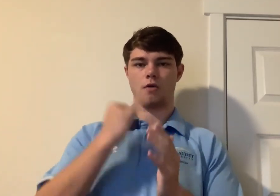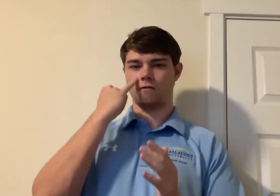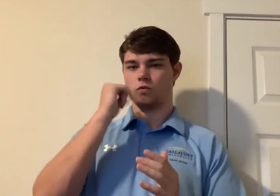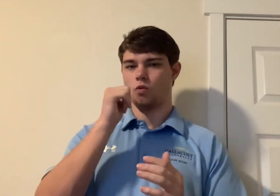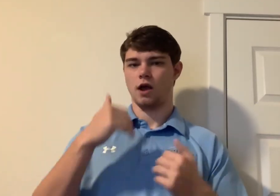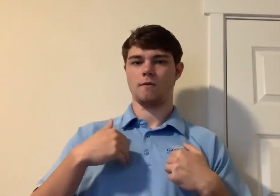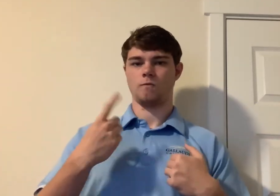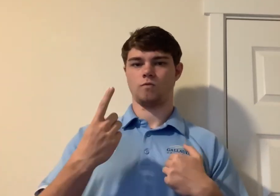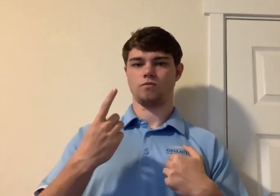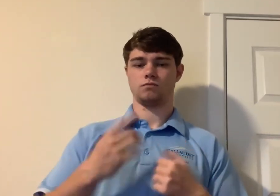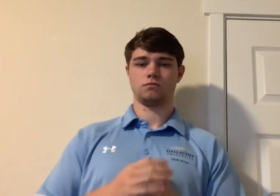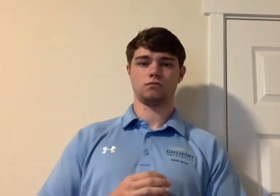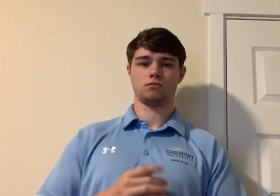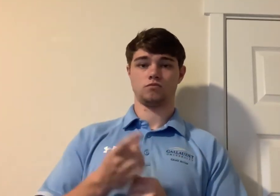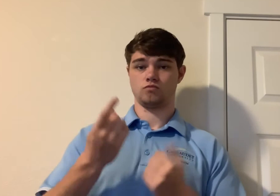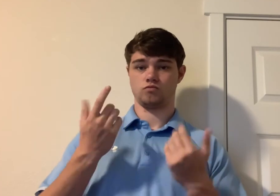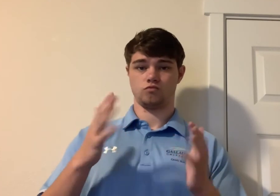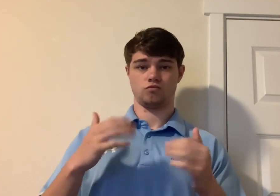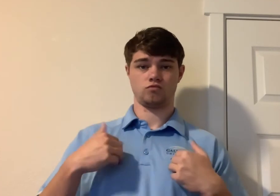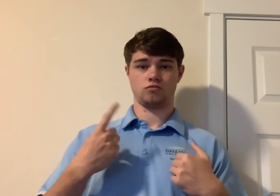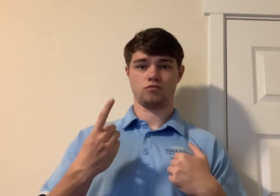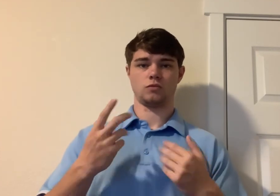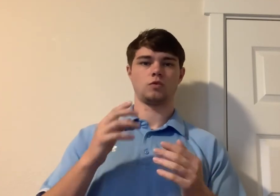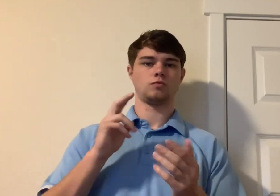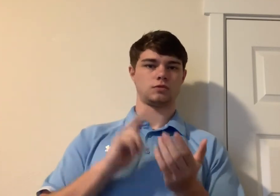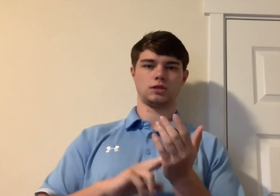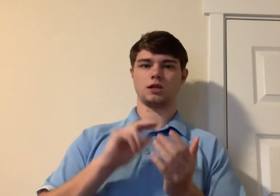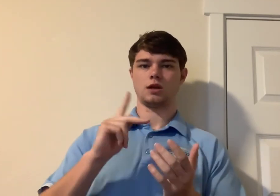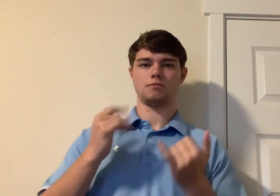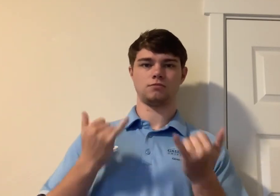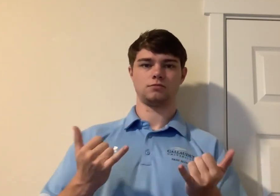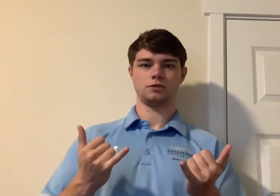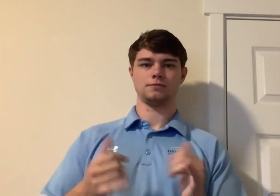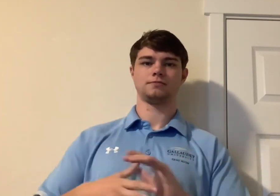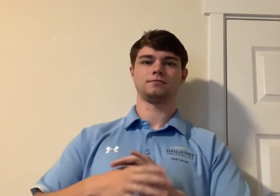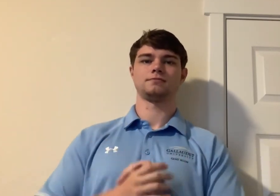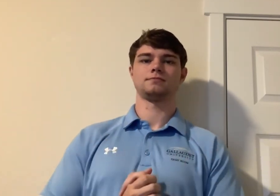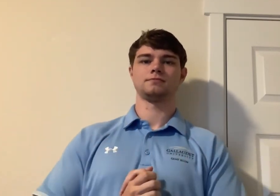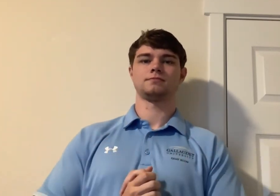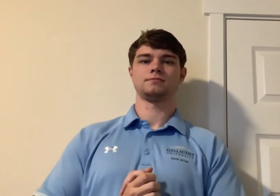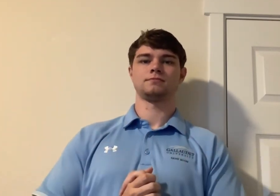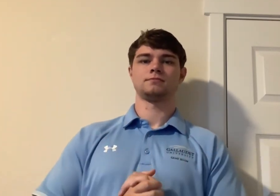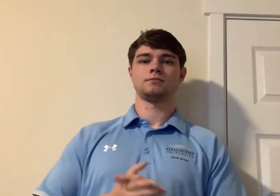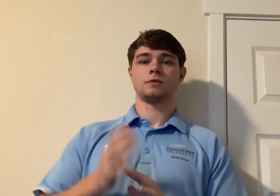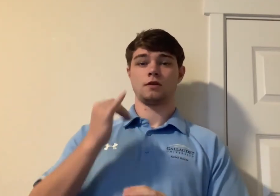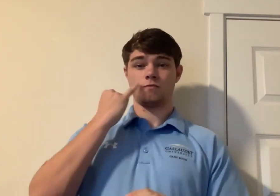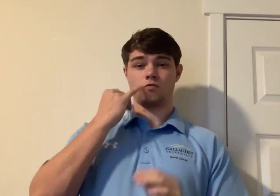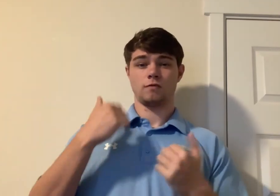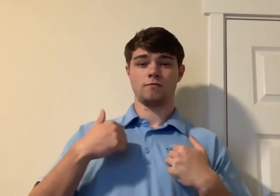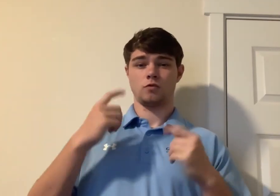You will need to make an account, it is free! If you already have one, sign up now!